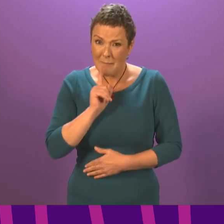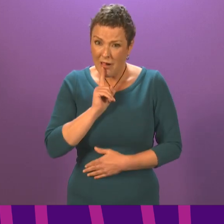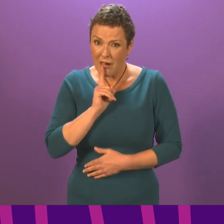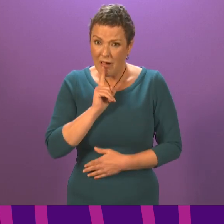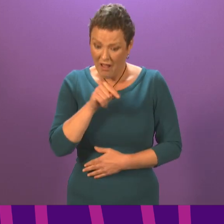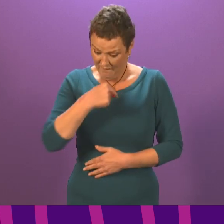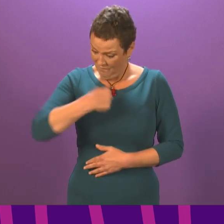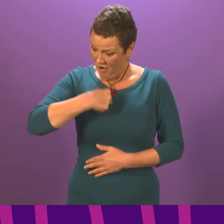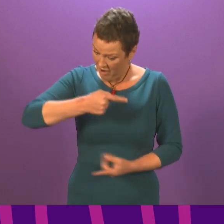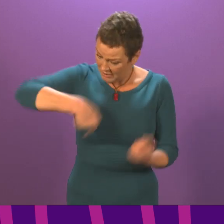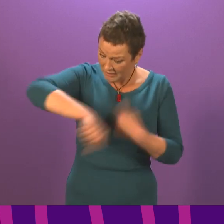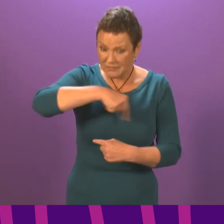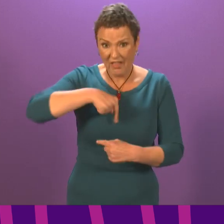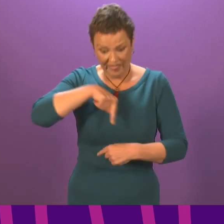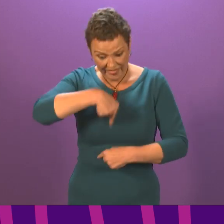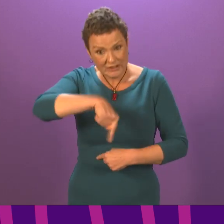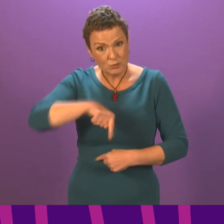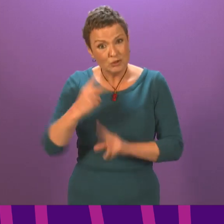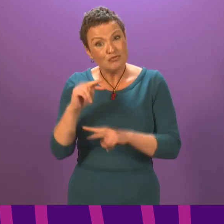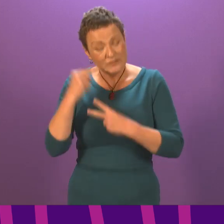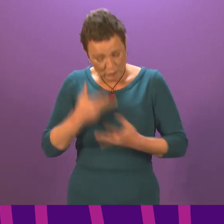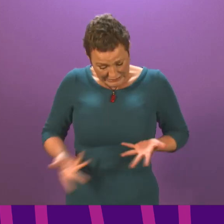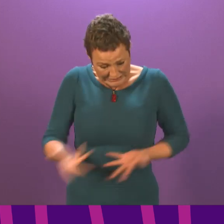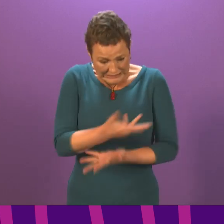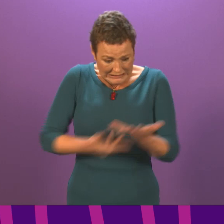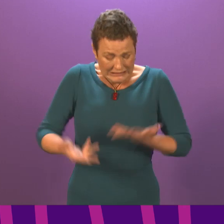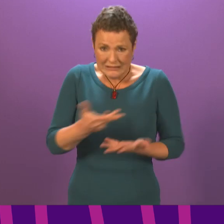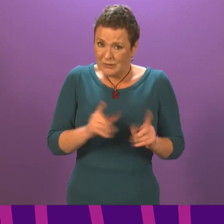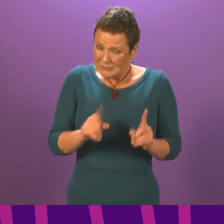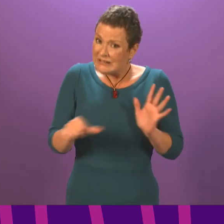context for today’s review. In recent weeks, the levels of protection that have applied